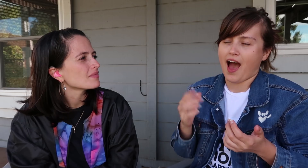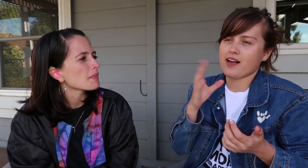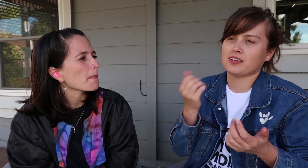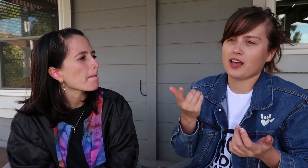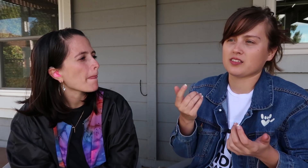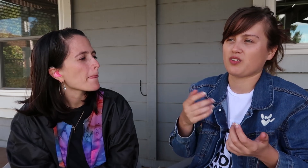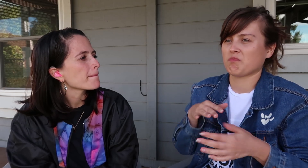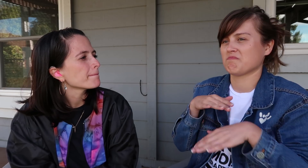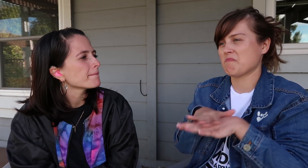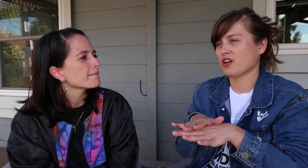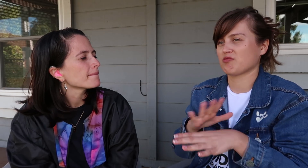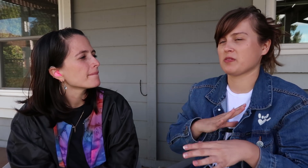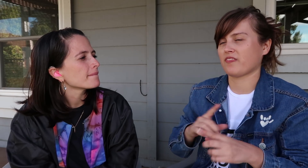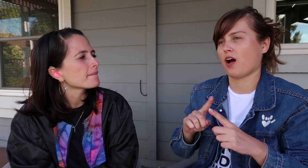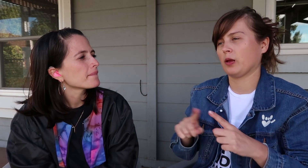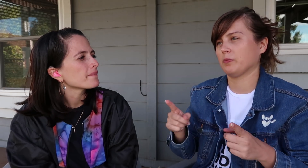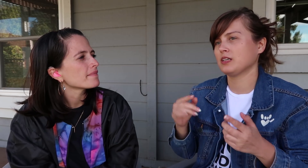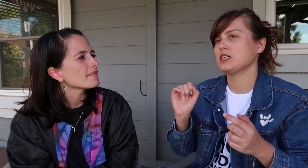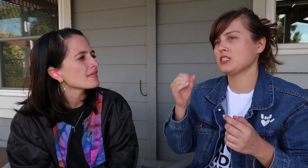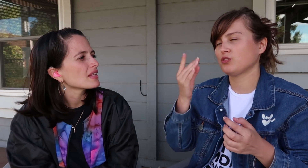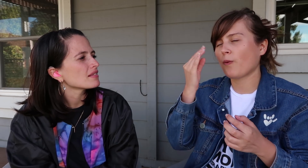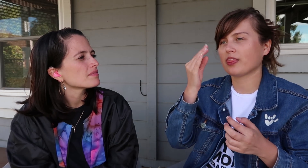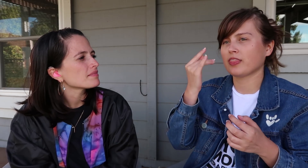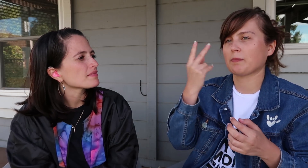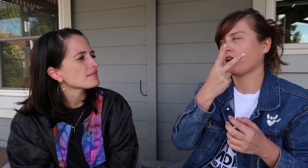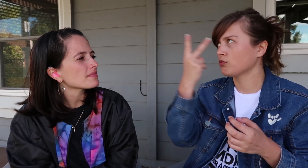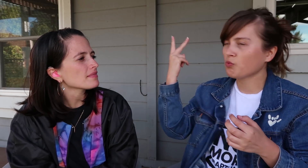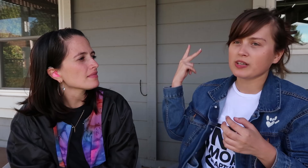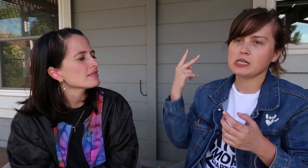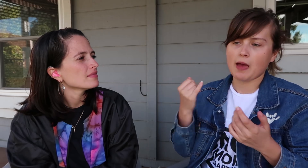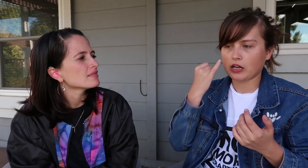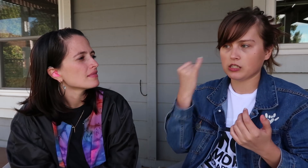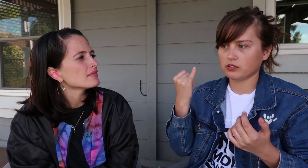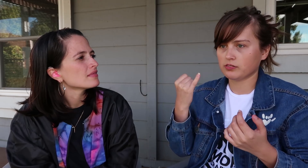I guess being mainstreamed was fine, but looking back on it,